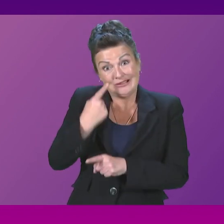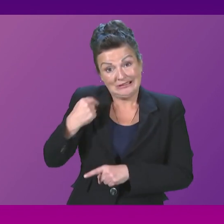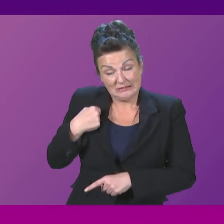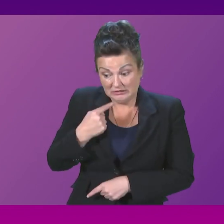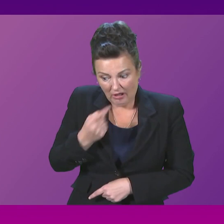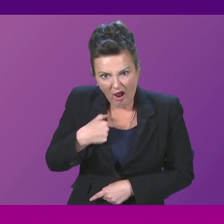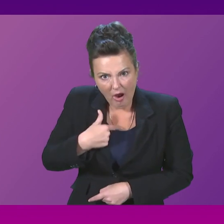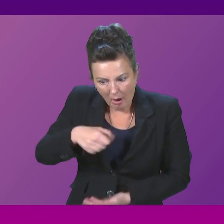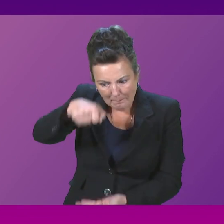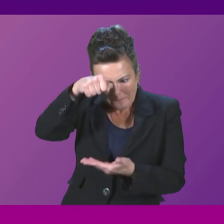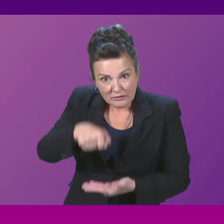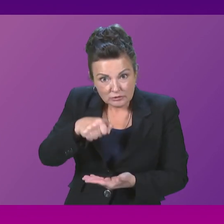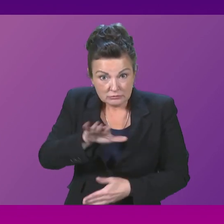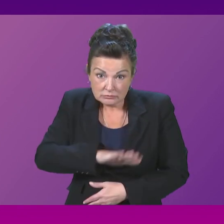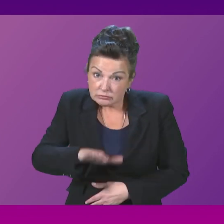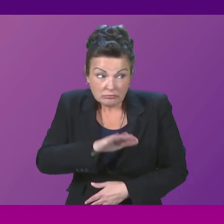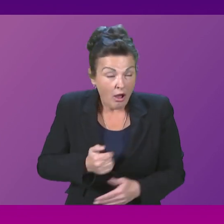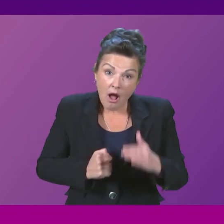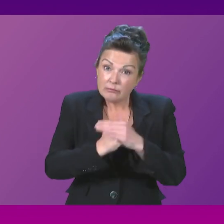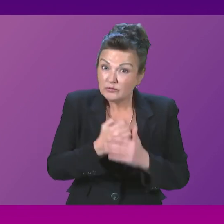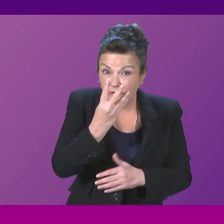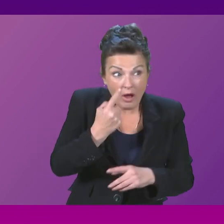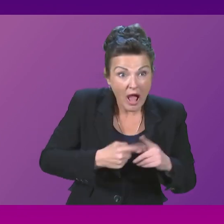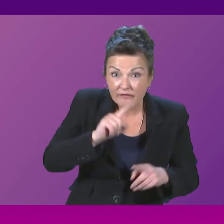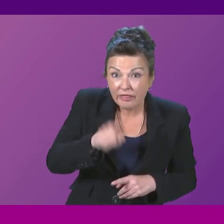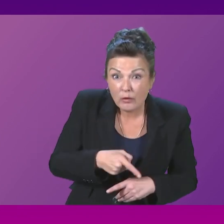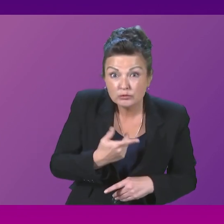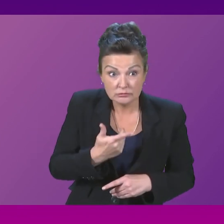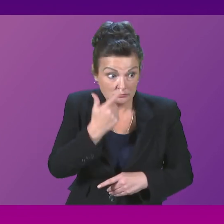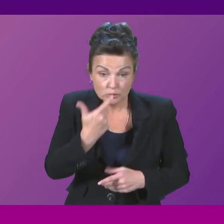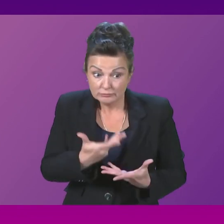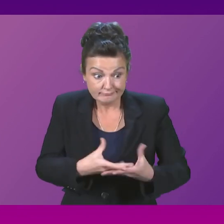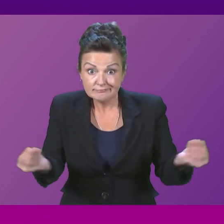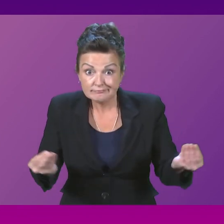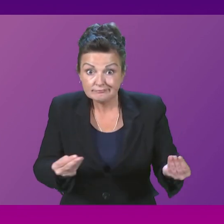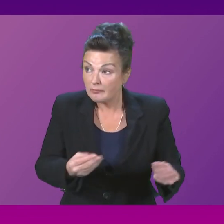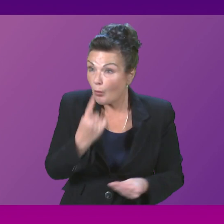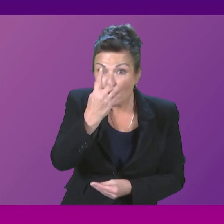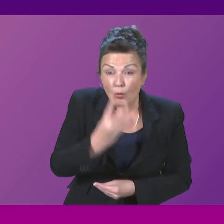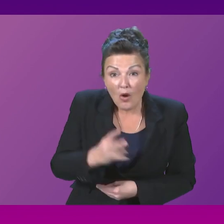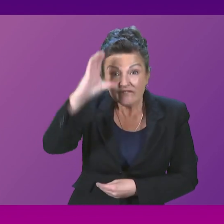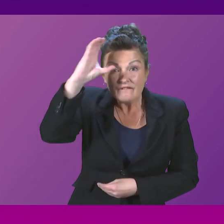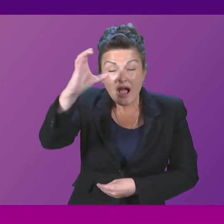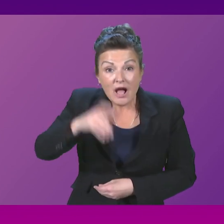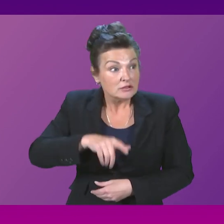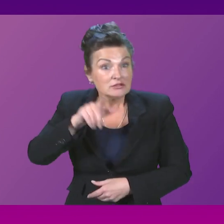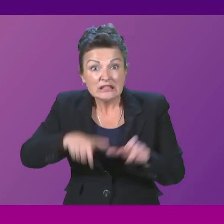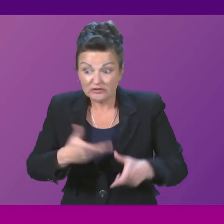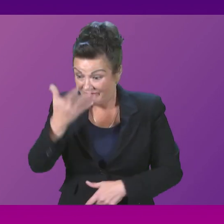4,500 police staff and officers and up to a quarter of our firefighters being lost, and police and fire stations having to close.